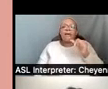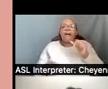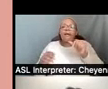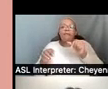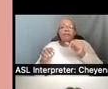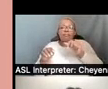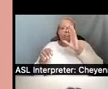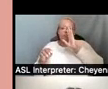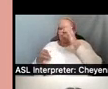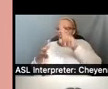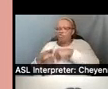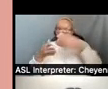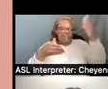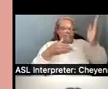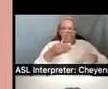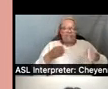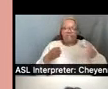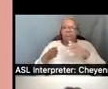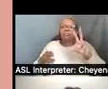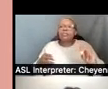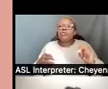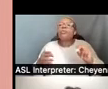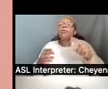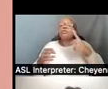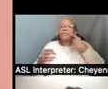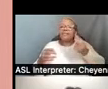The more detail you add, the more we can understand what your production needs are at this time.